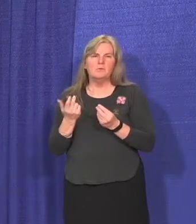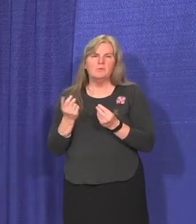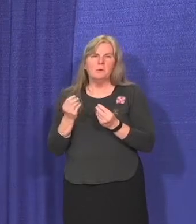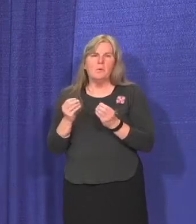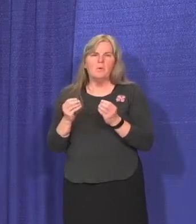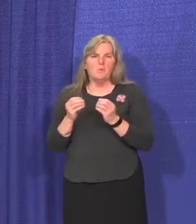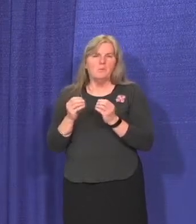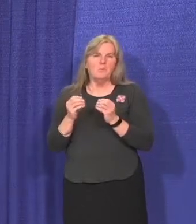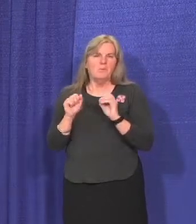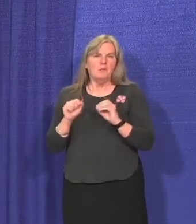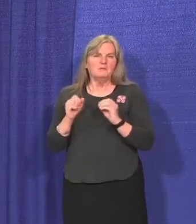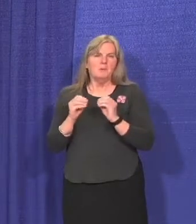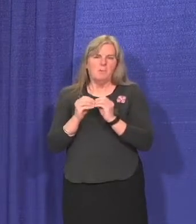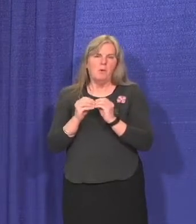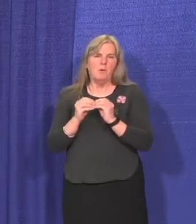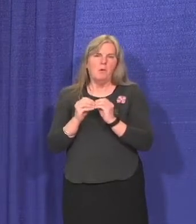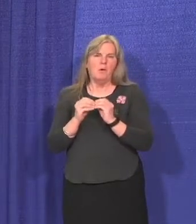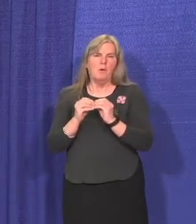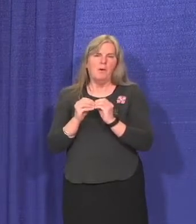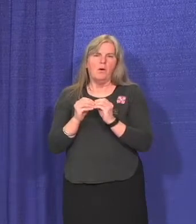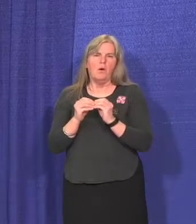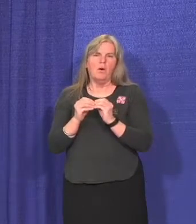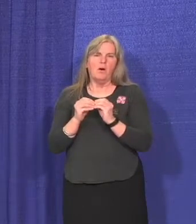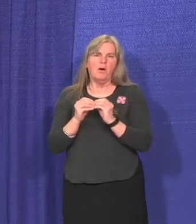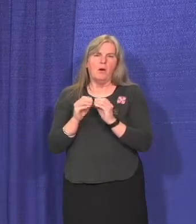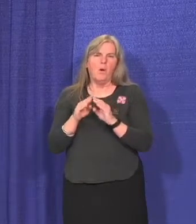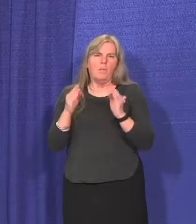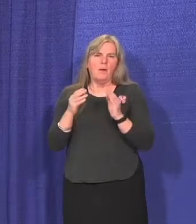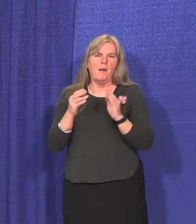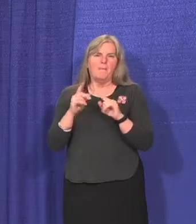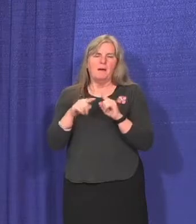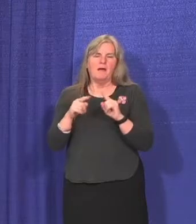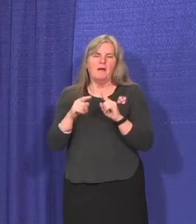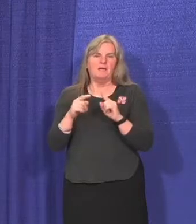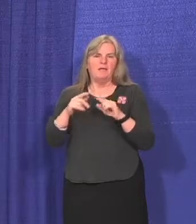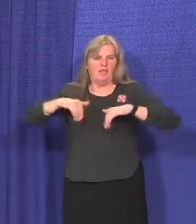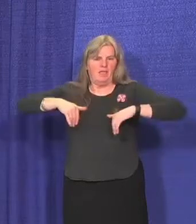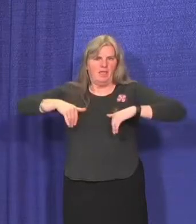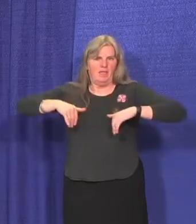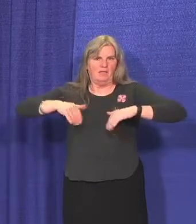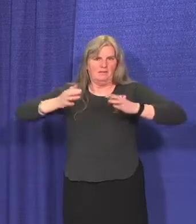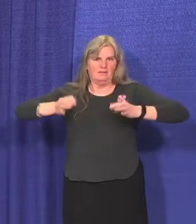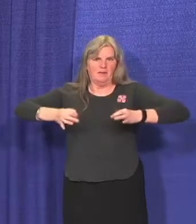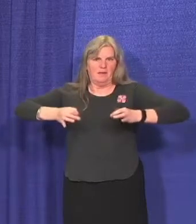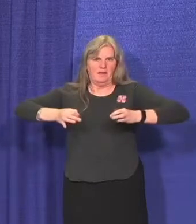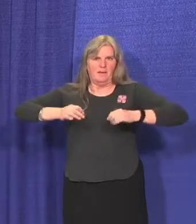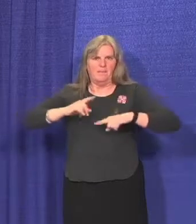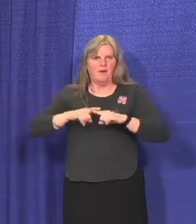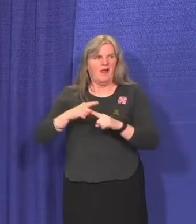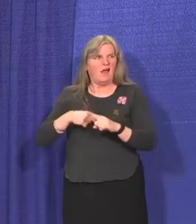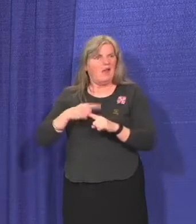affinity for here. I know the two medical officers here and Northwest